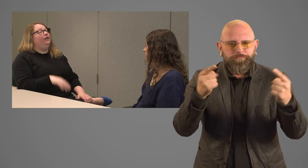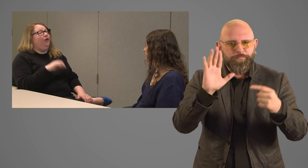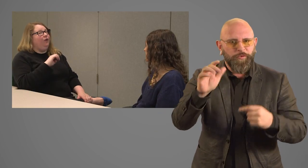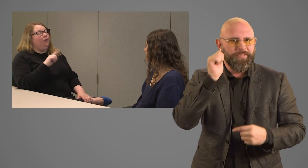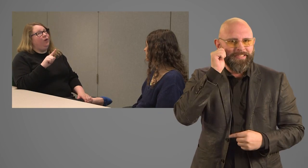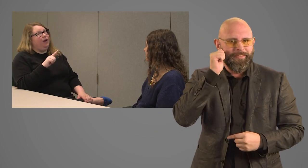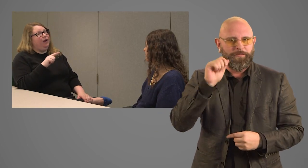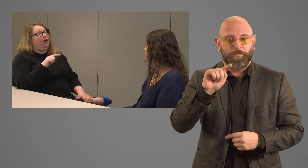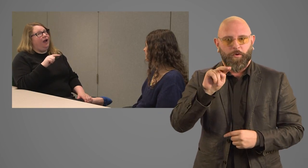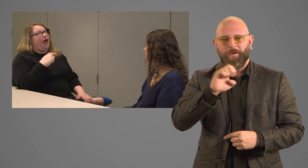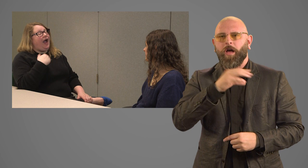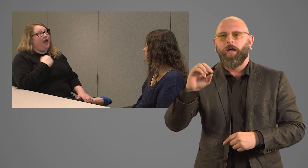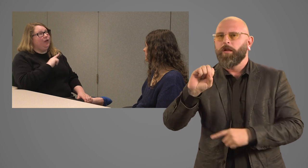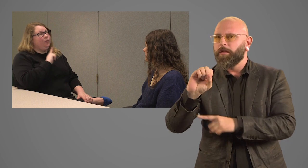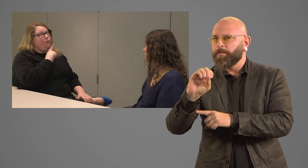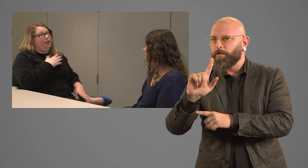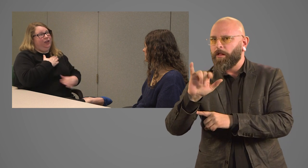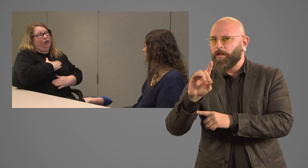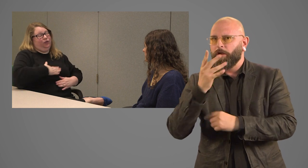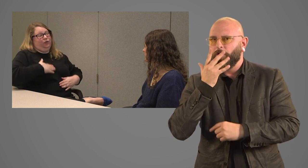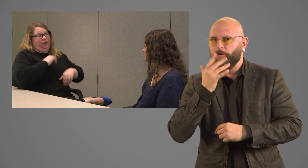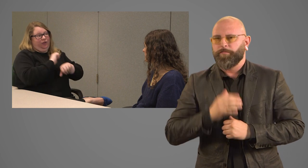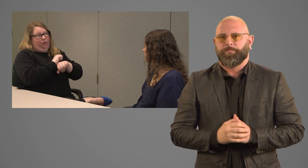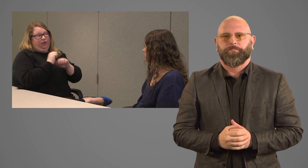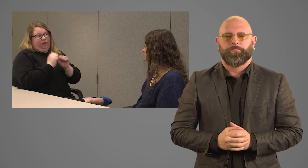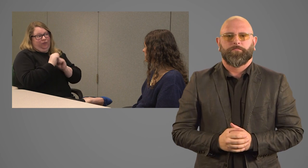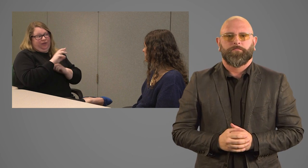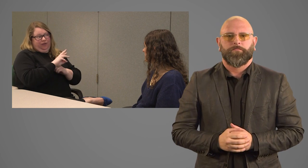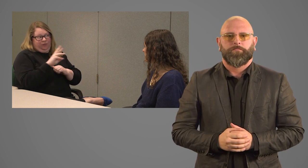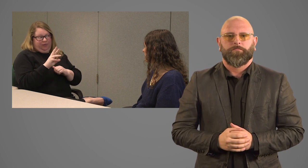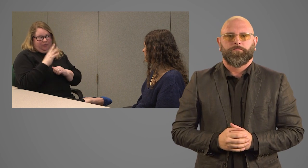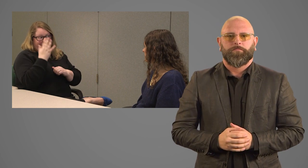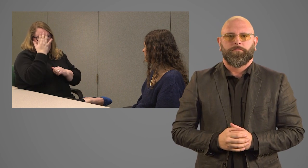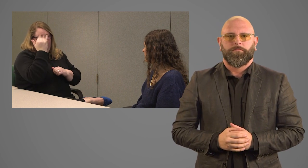Wear solid-colored clothing that contrasts with your skin tone.